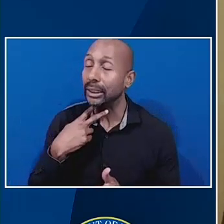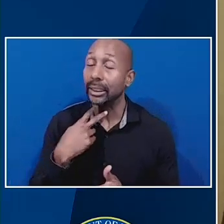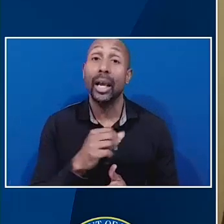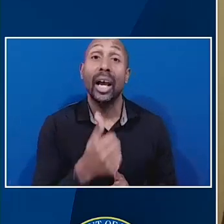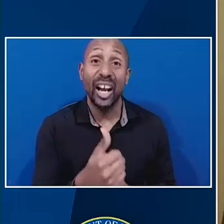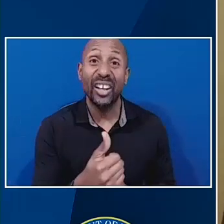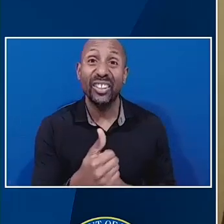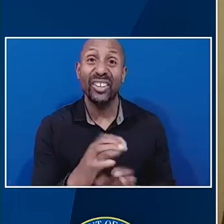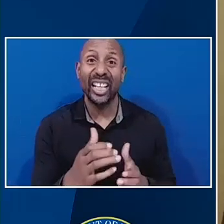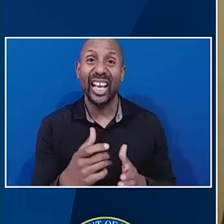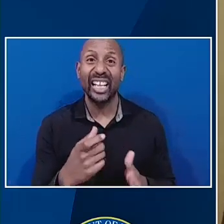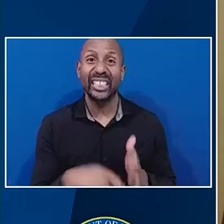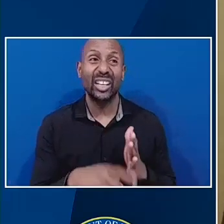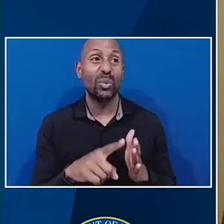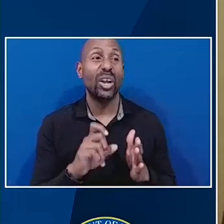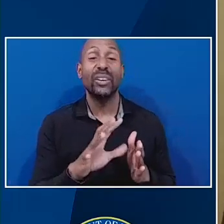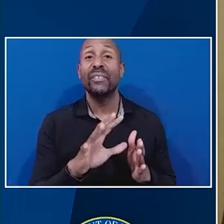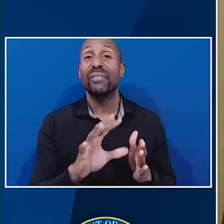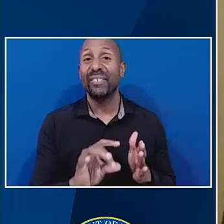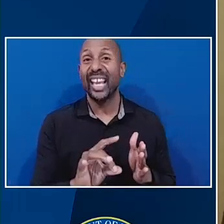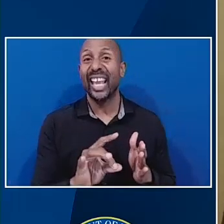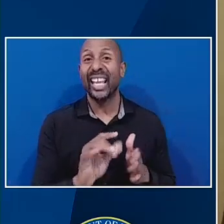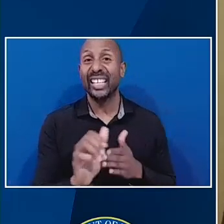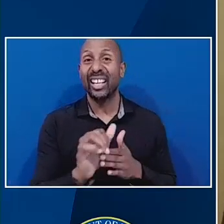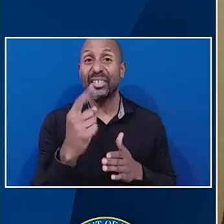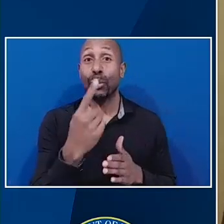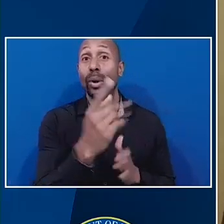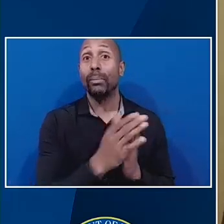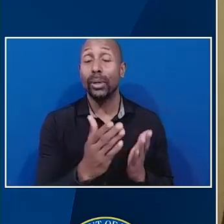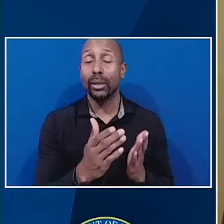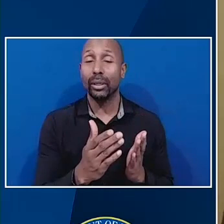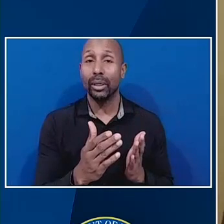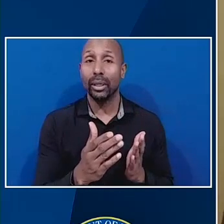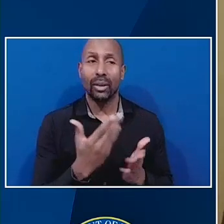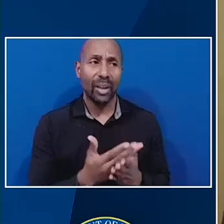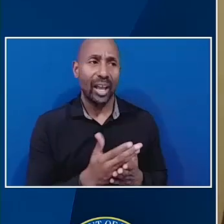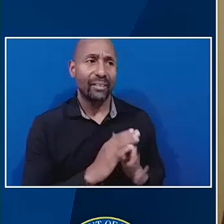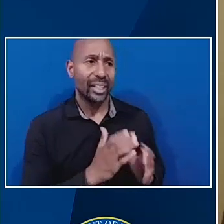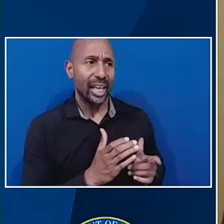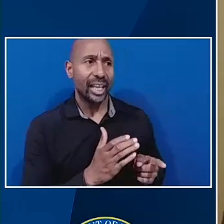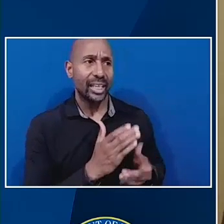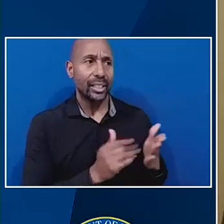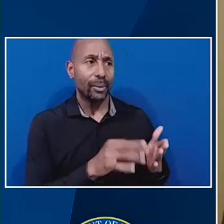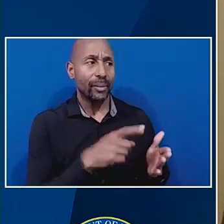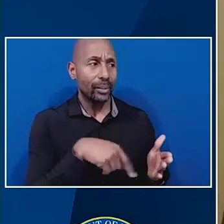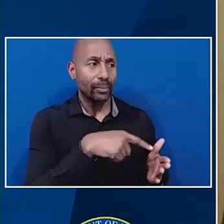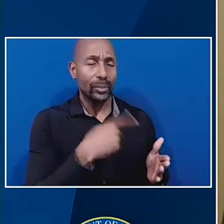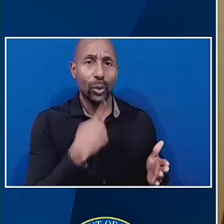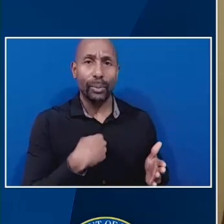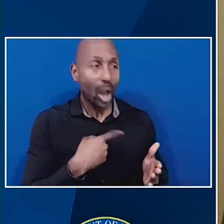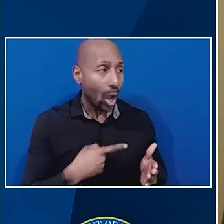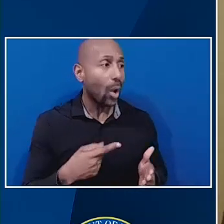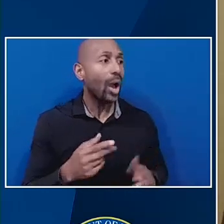required book. I got to class and found out some of my classmates were able to buy used books or rent from an online store, spending less than $30.